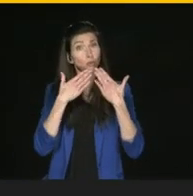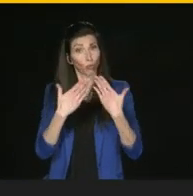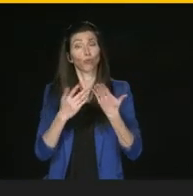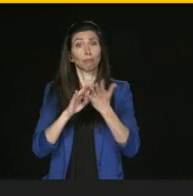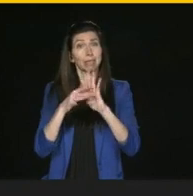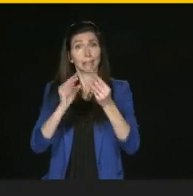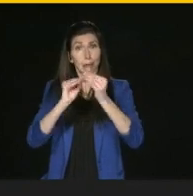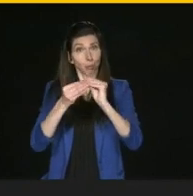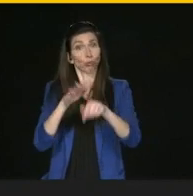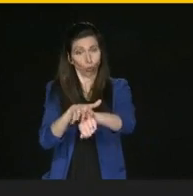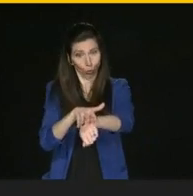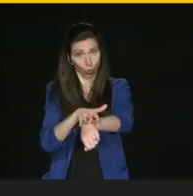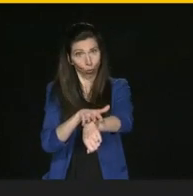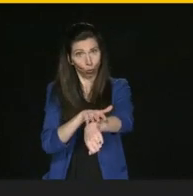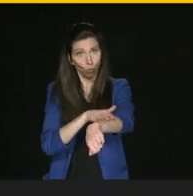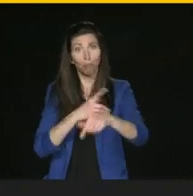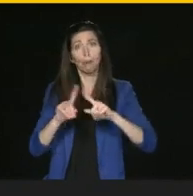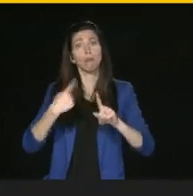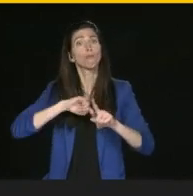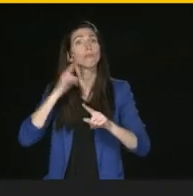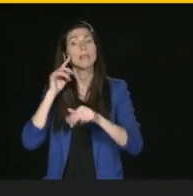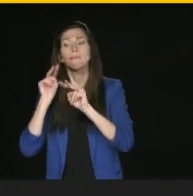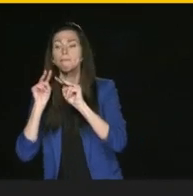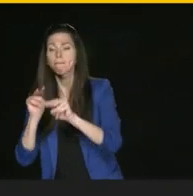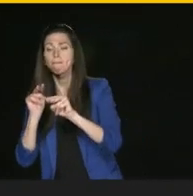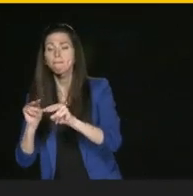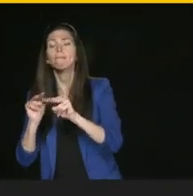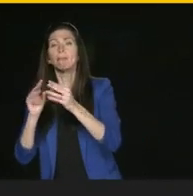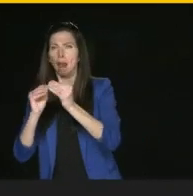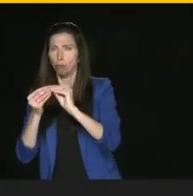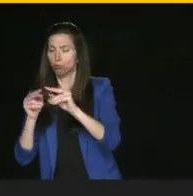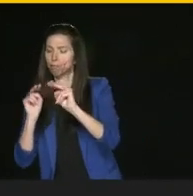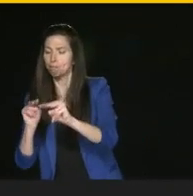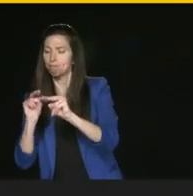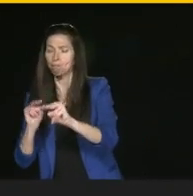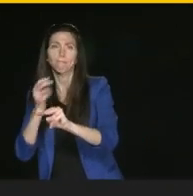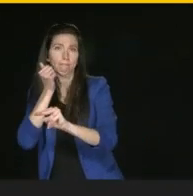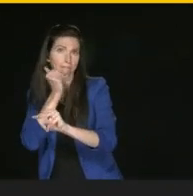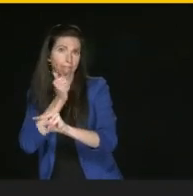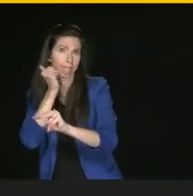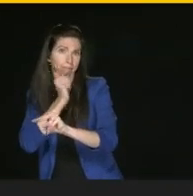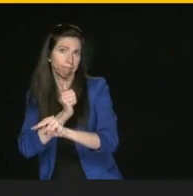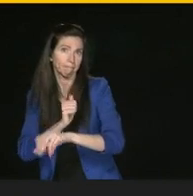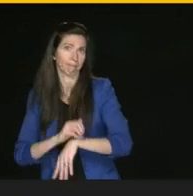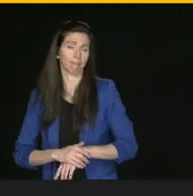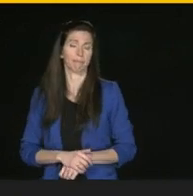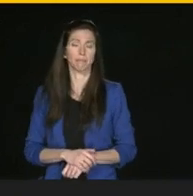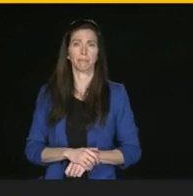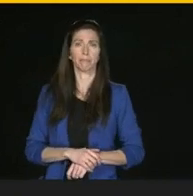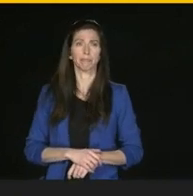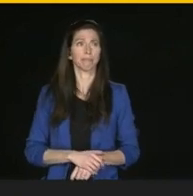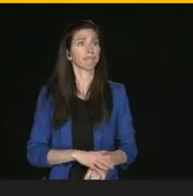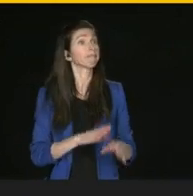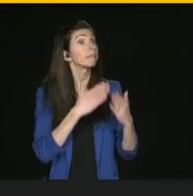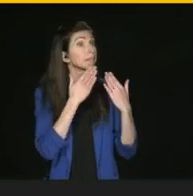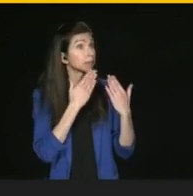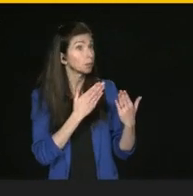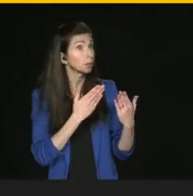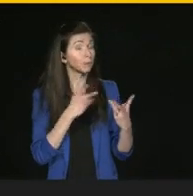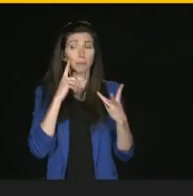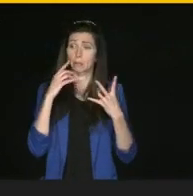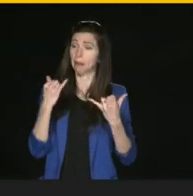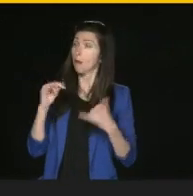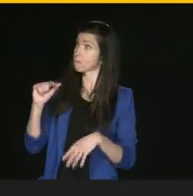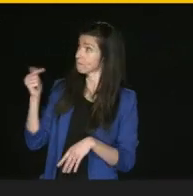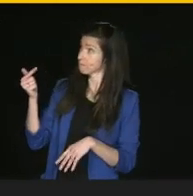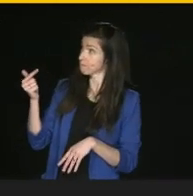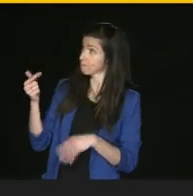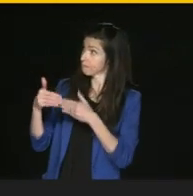BUT WE HAVE BEEN MONITORING THAT